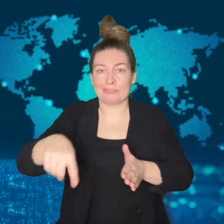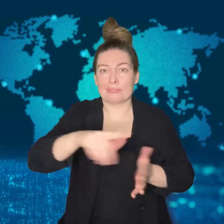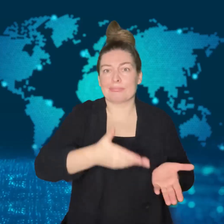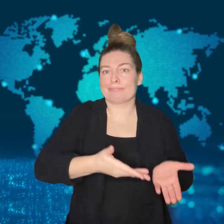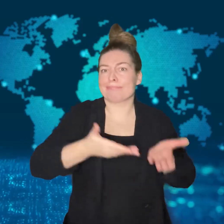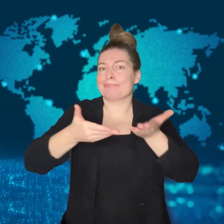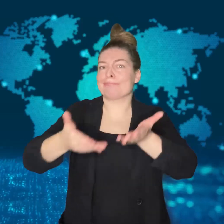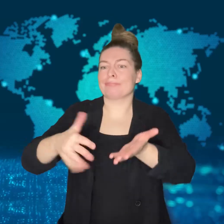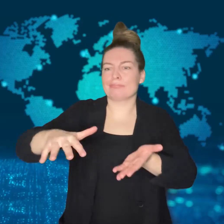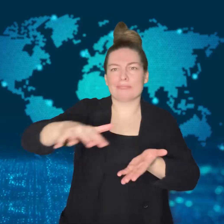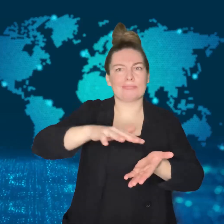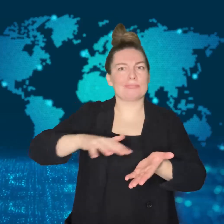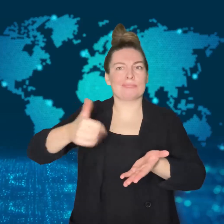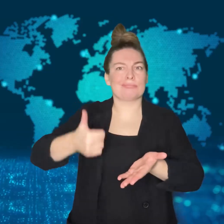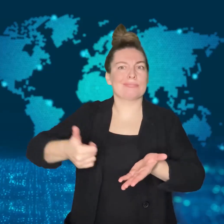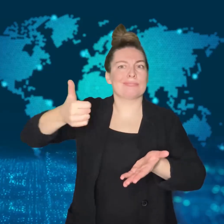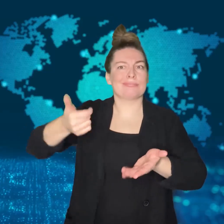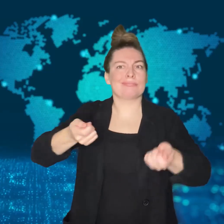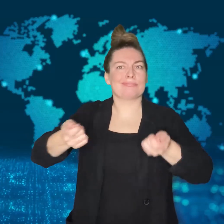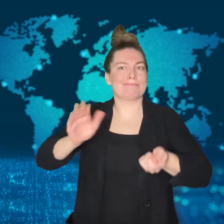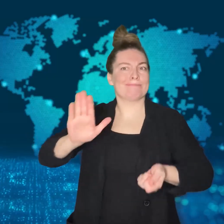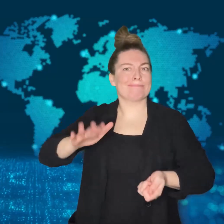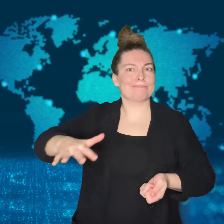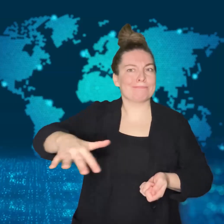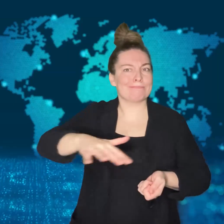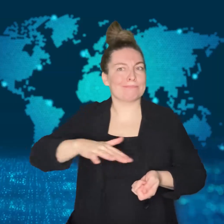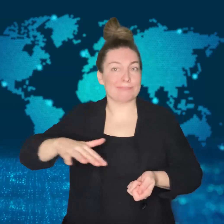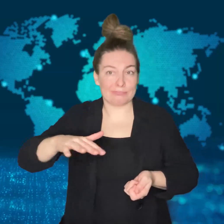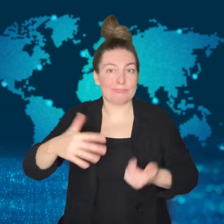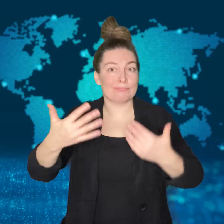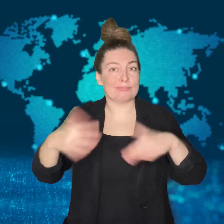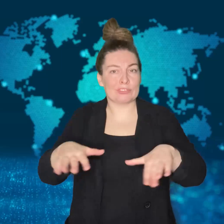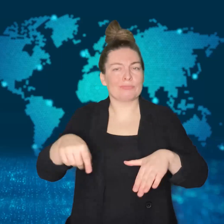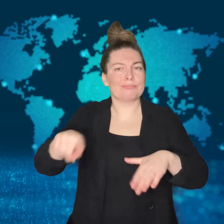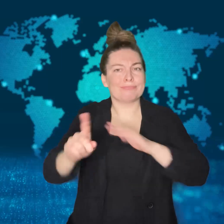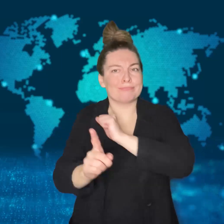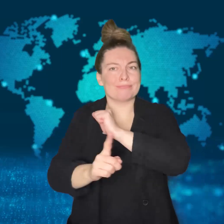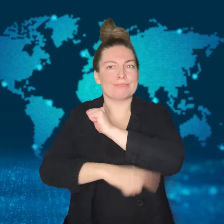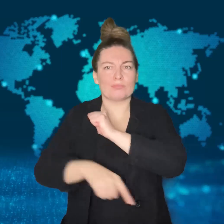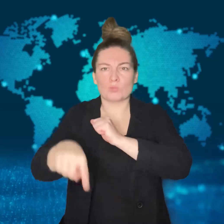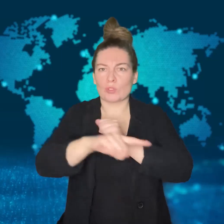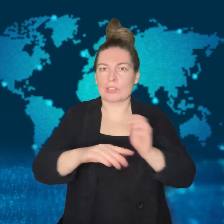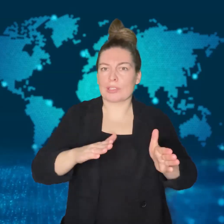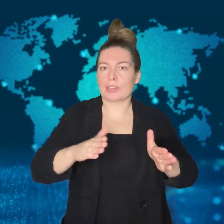The gang used machetes and knives after taking them to